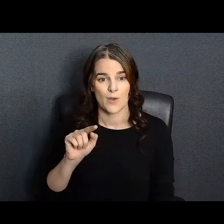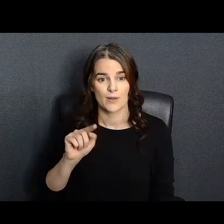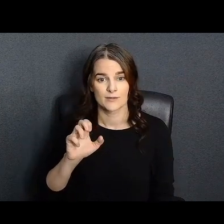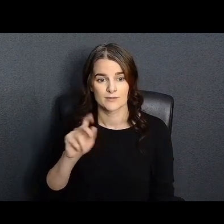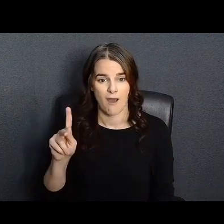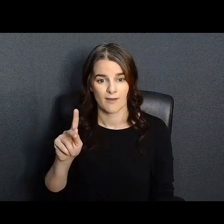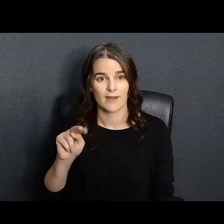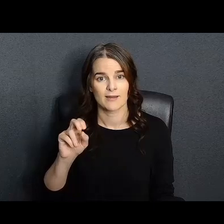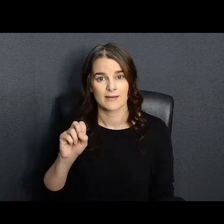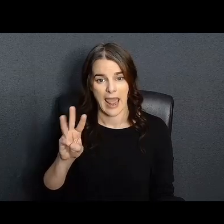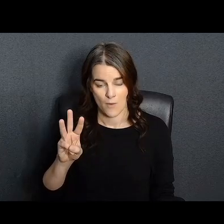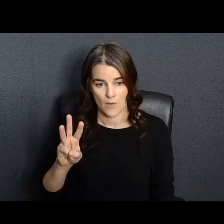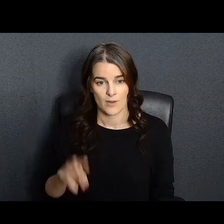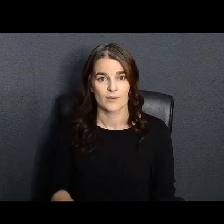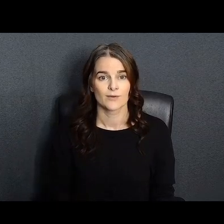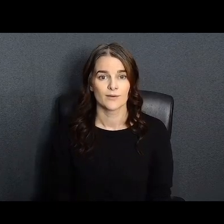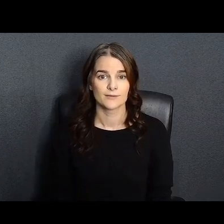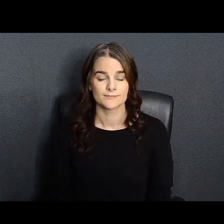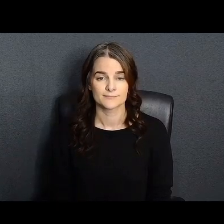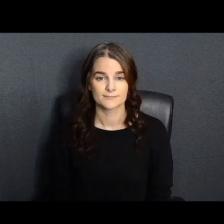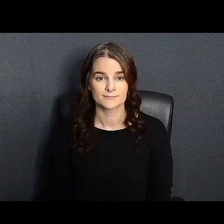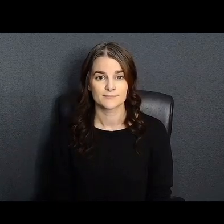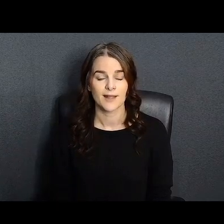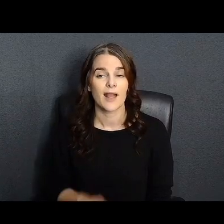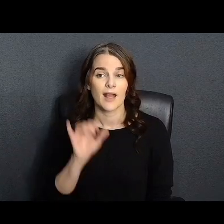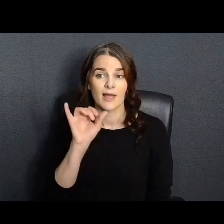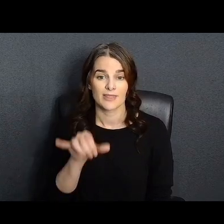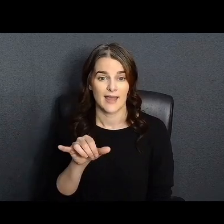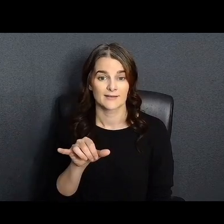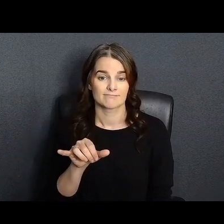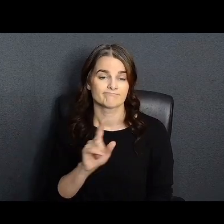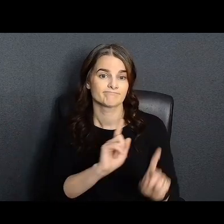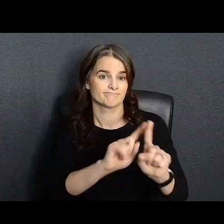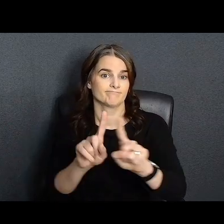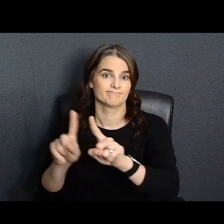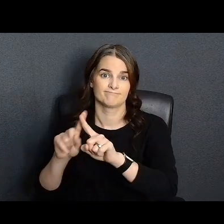So GoTalk NOW comes in a couple different versions.